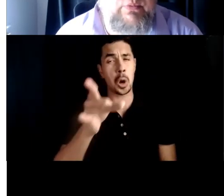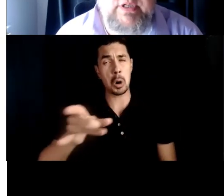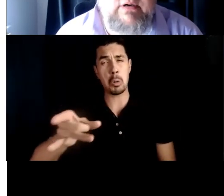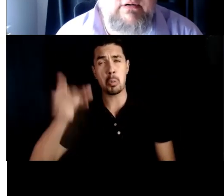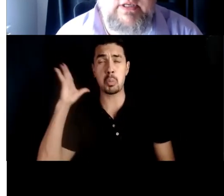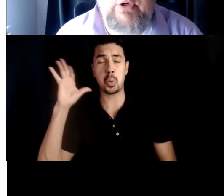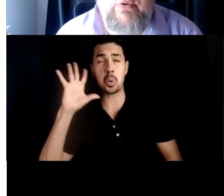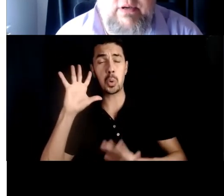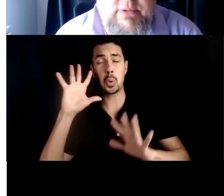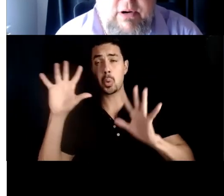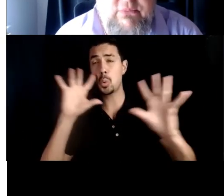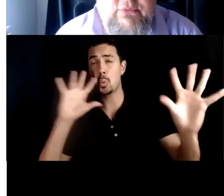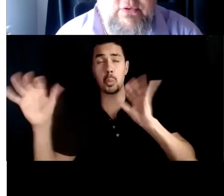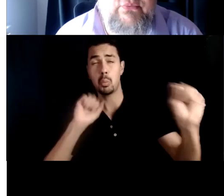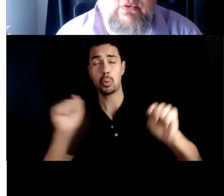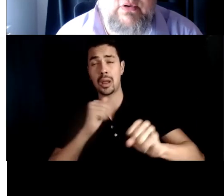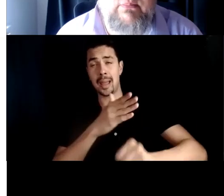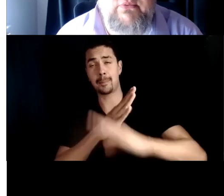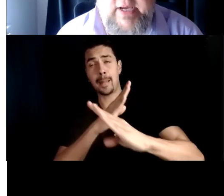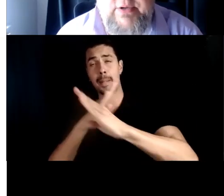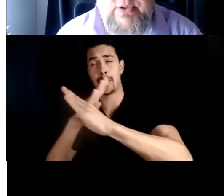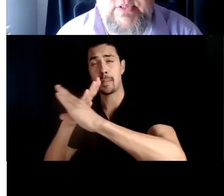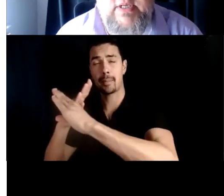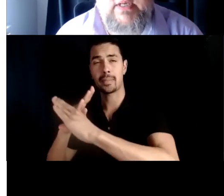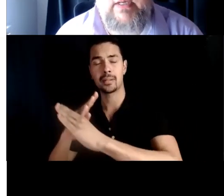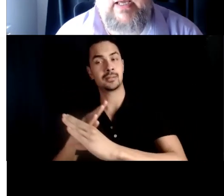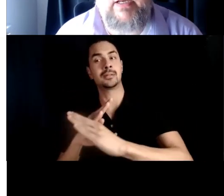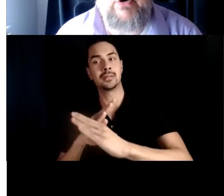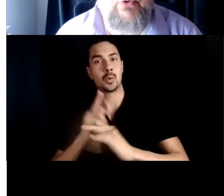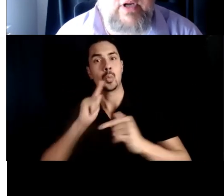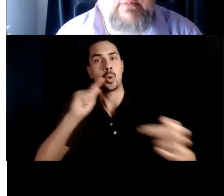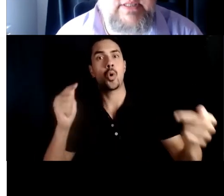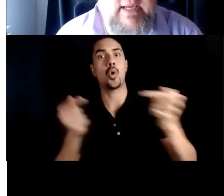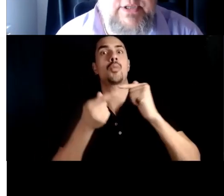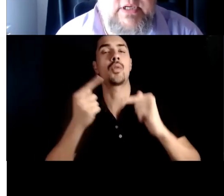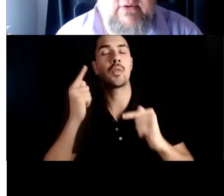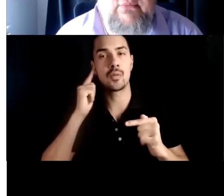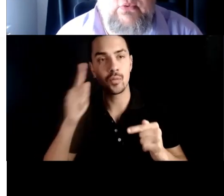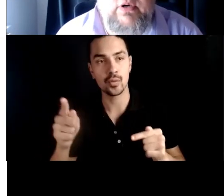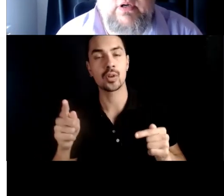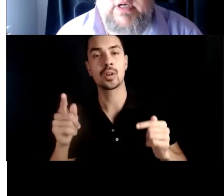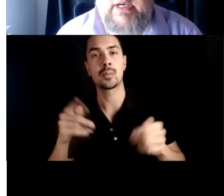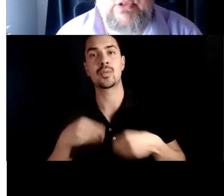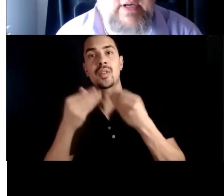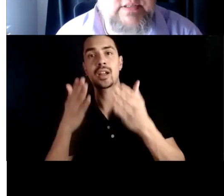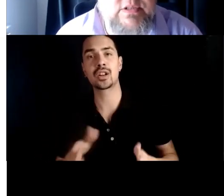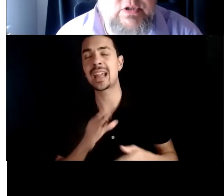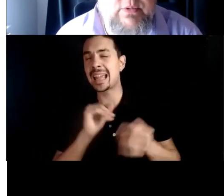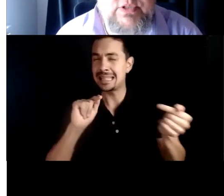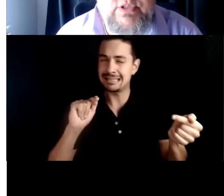which are incredibly harmful for providers and incredibly damaging for trans consumers,